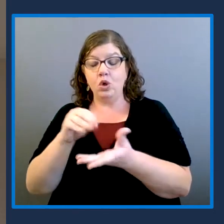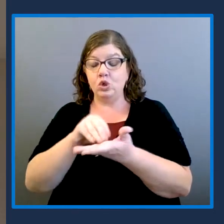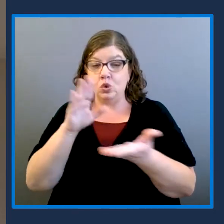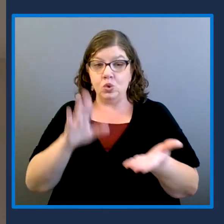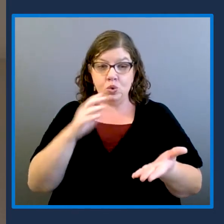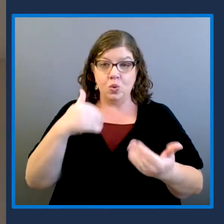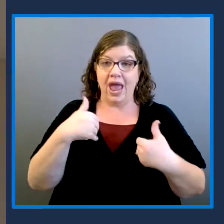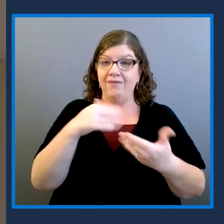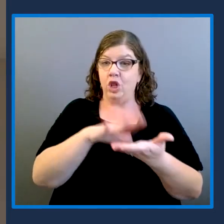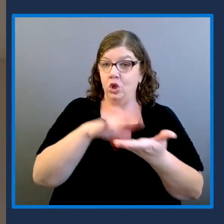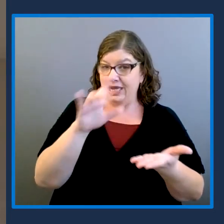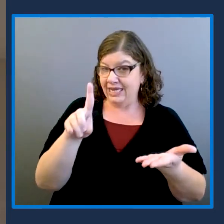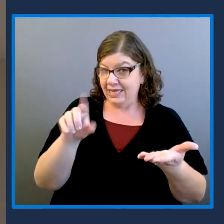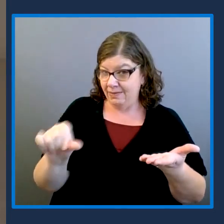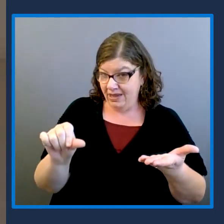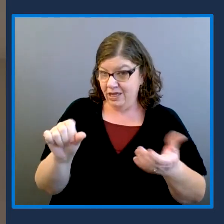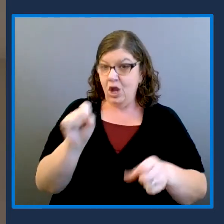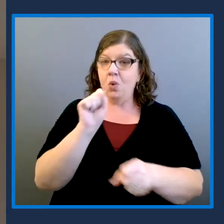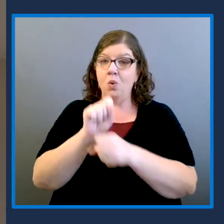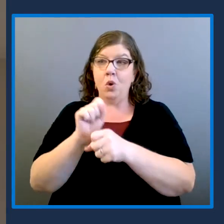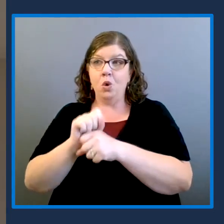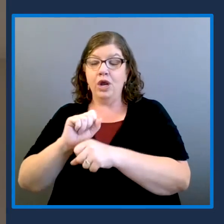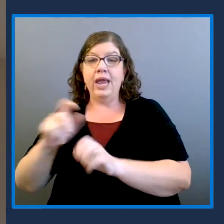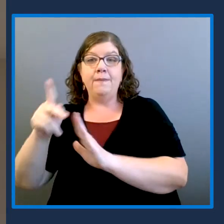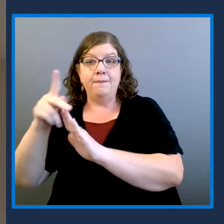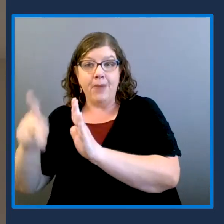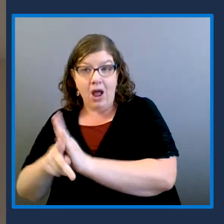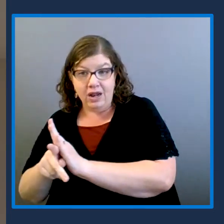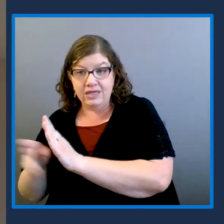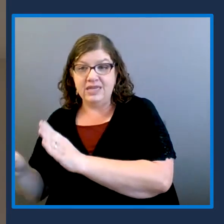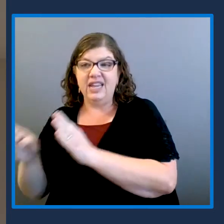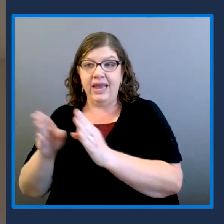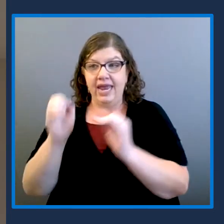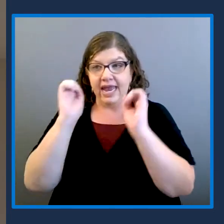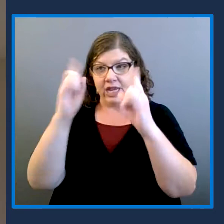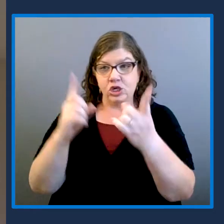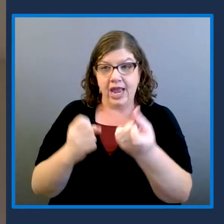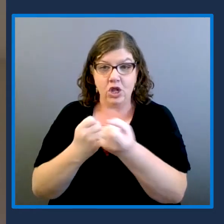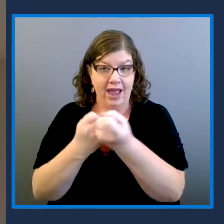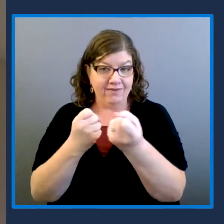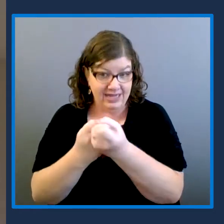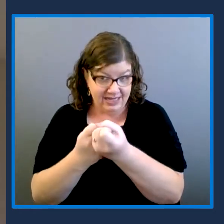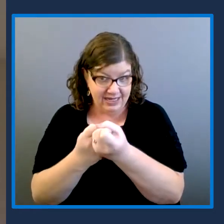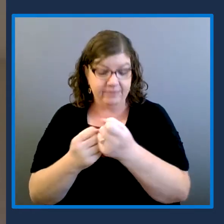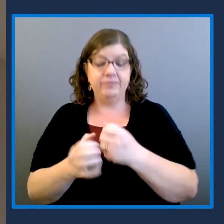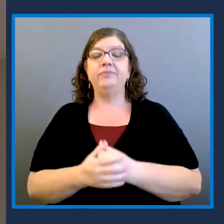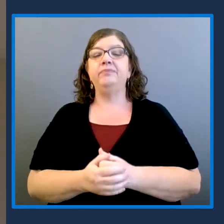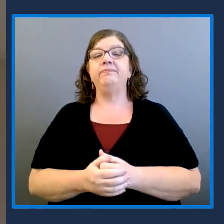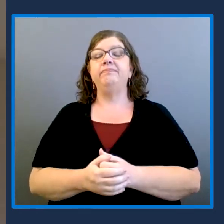on behalf of students with learning disabilities we work in policy and educational advocacy